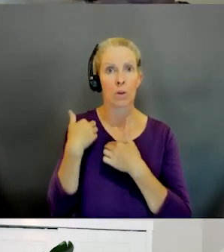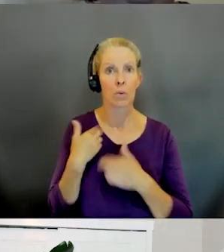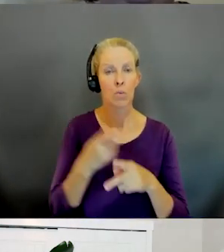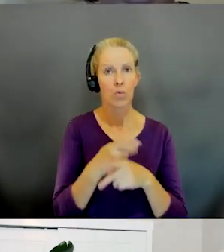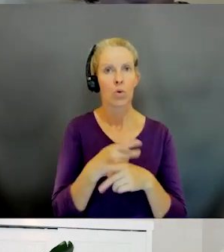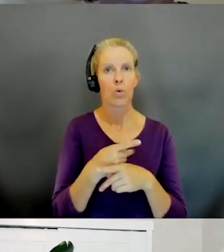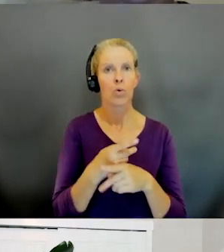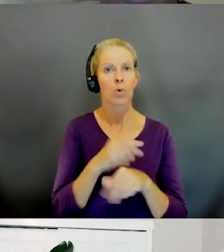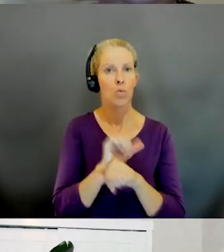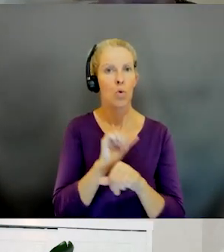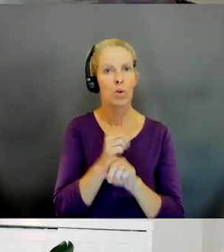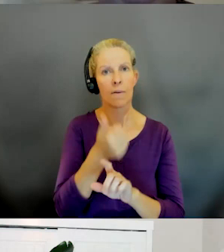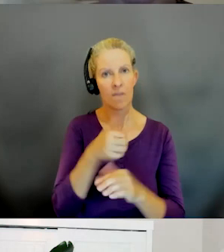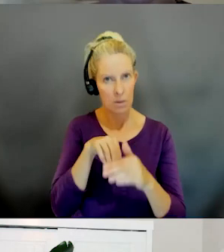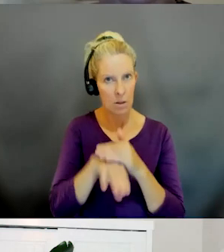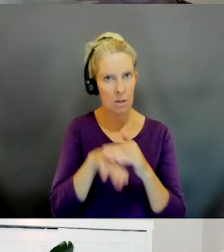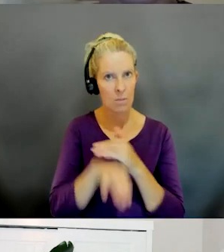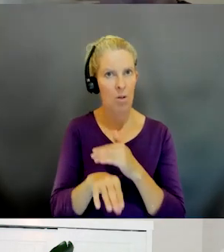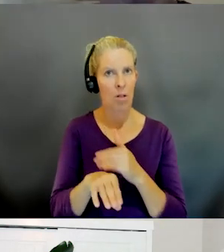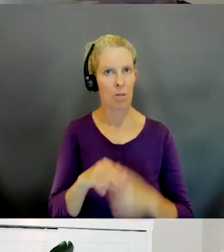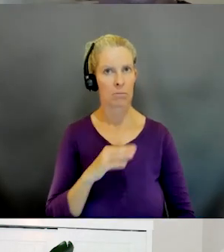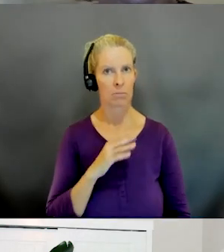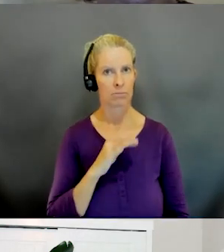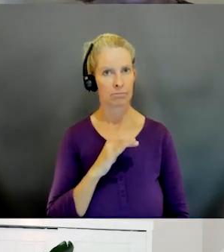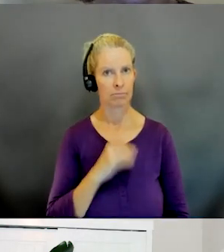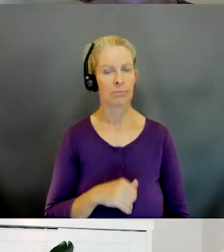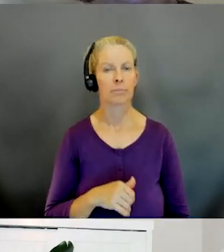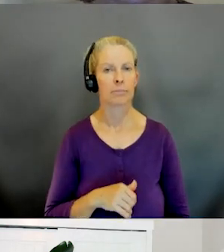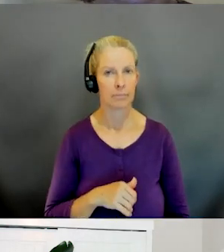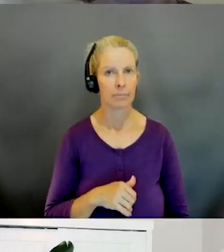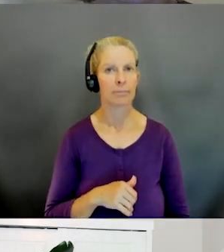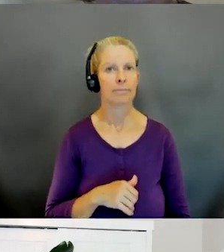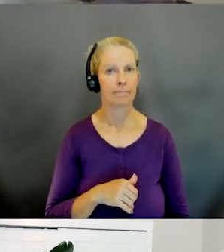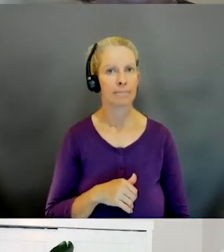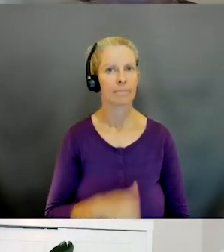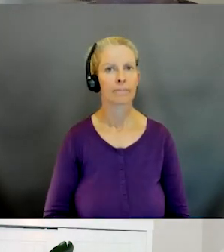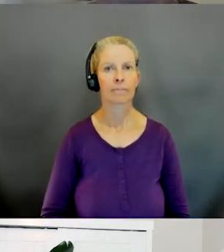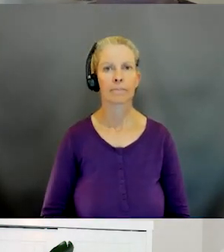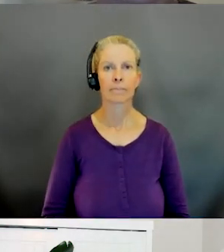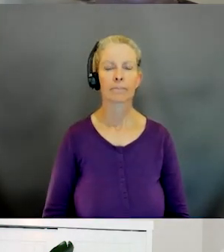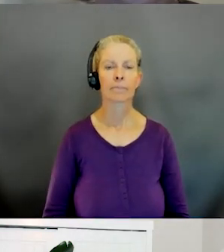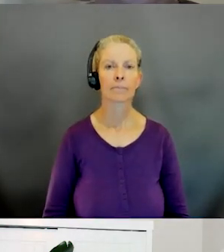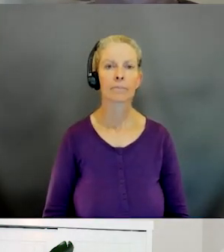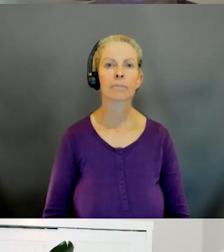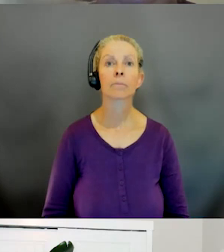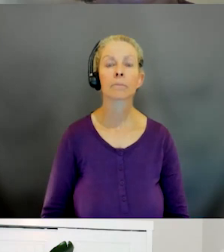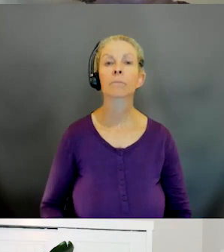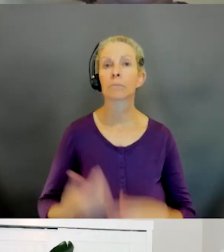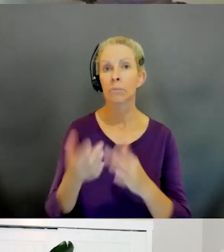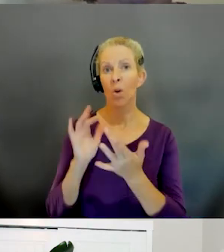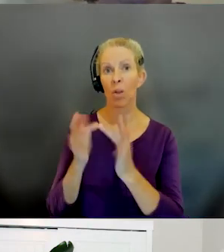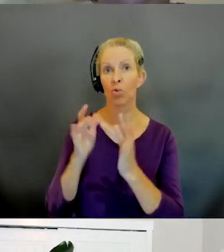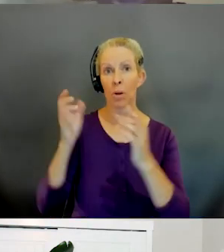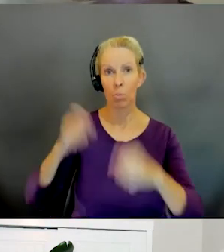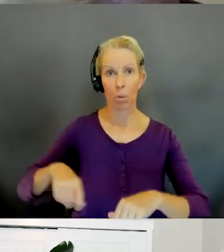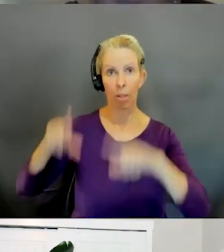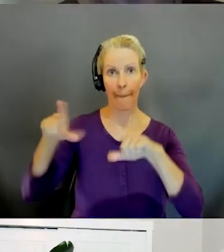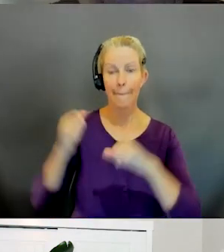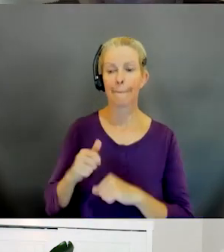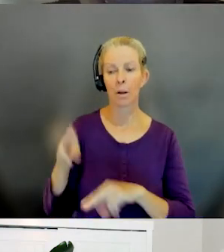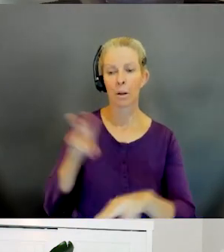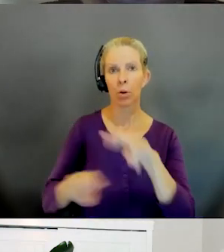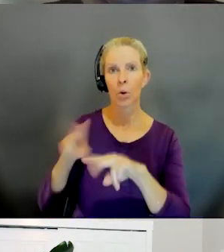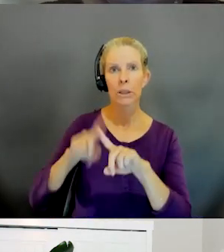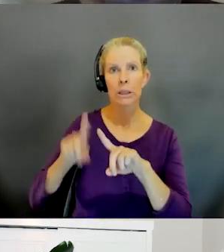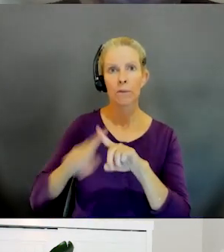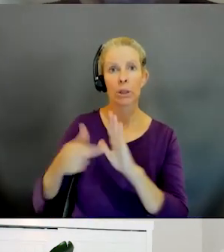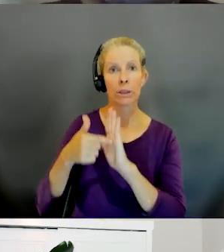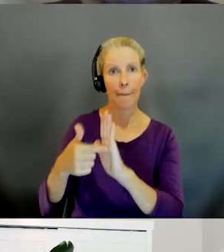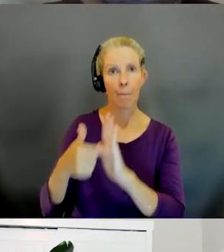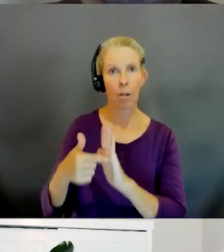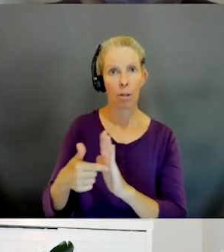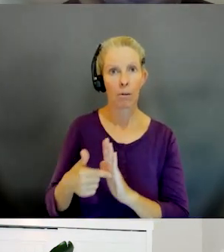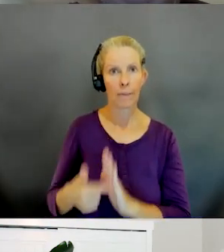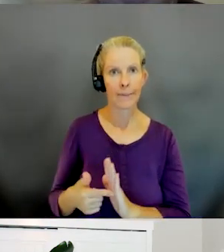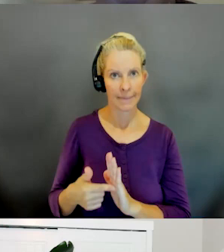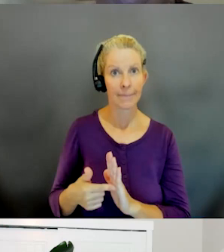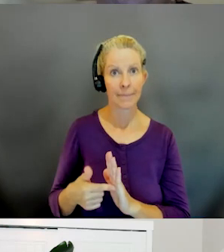are doing. Look at examples of what you are doing out there online. WebAIM is a great resource for